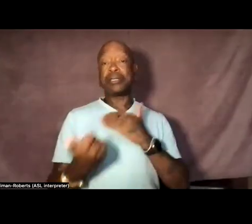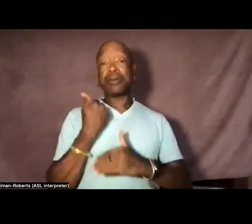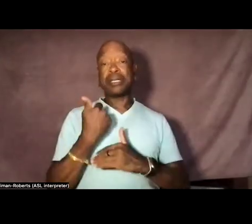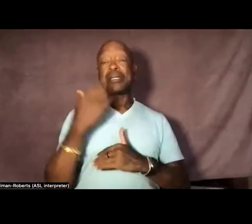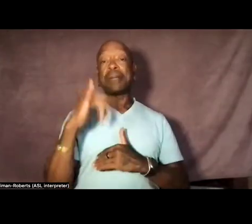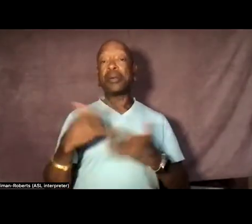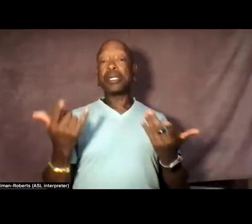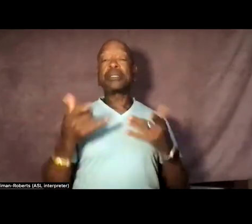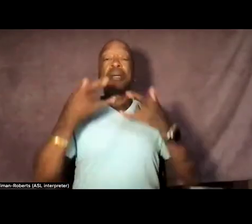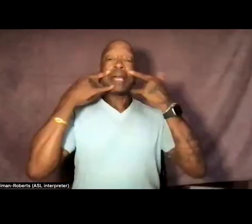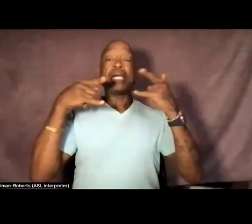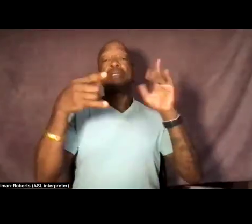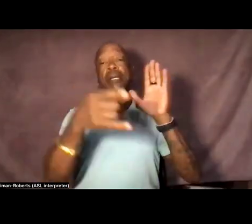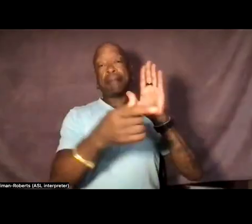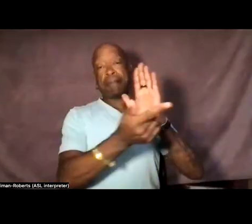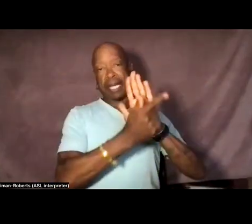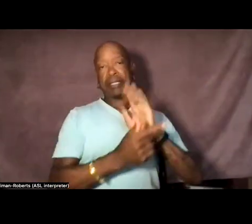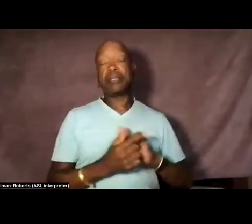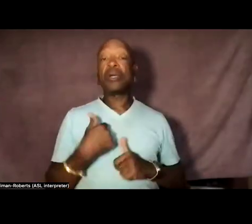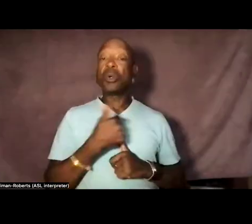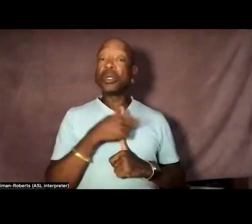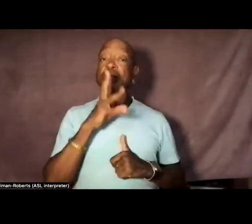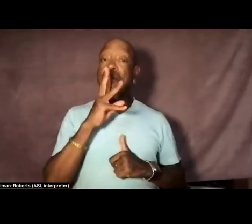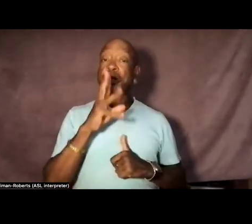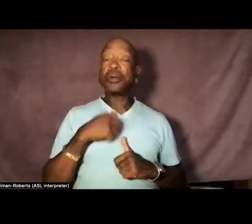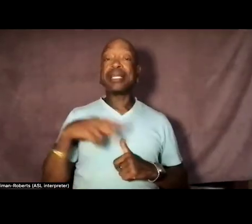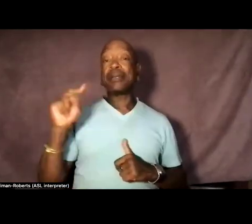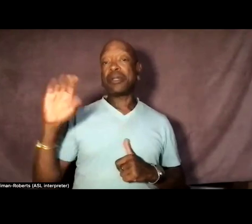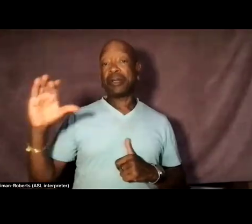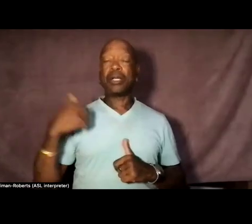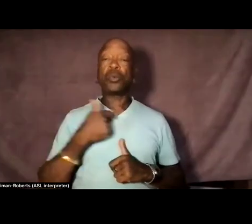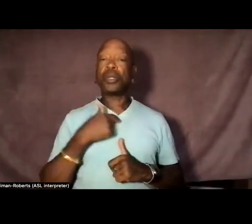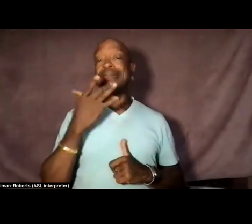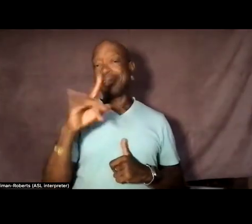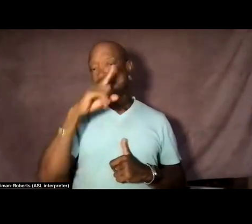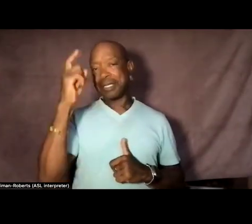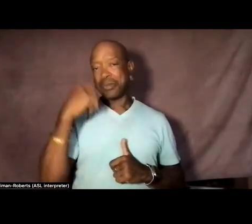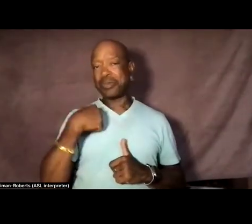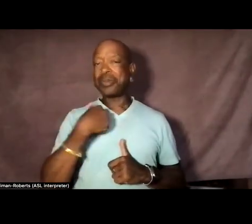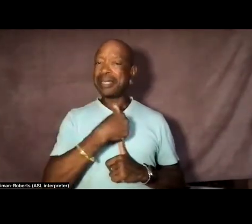bans when we spoke in NC we were lucky because we had a very different experience than what